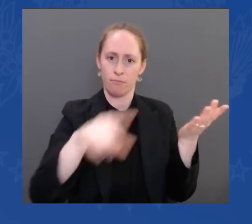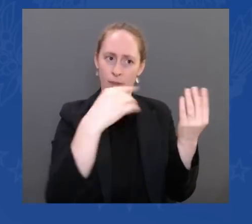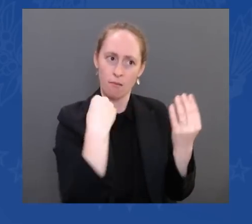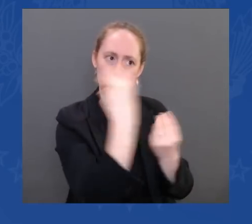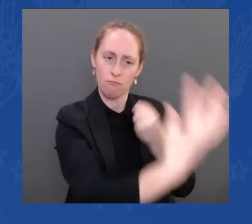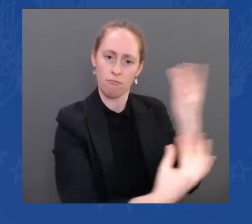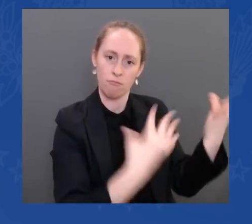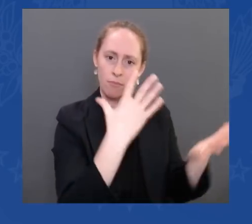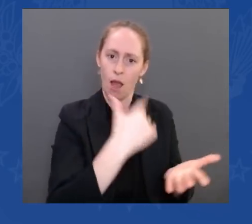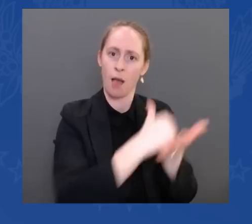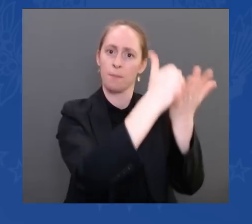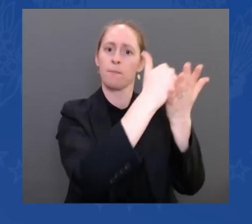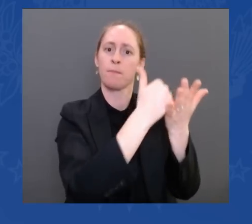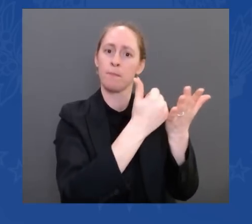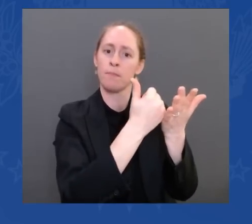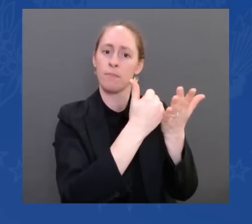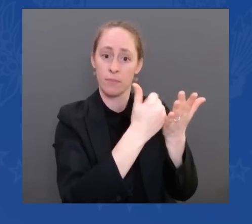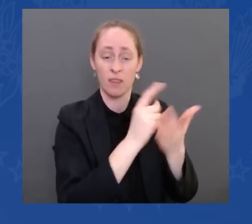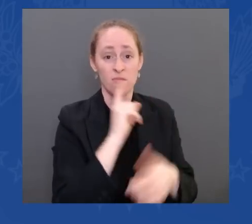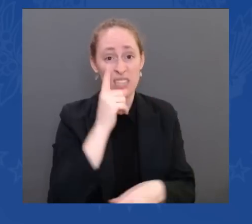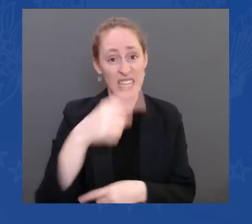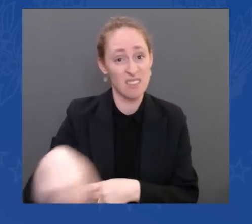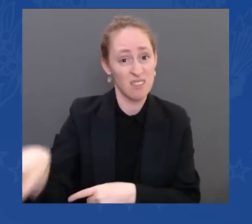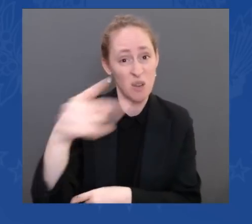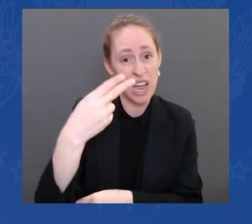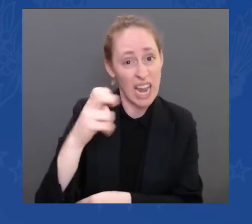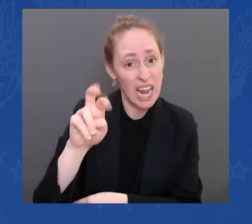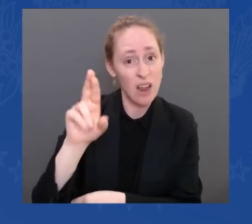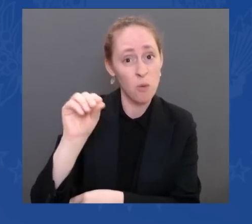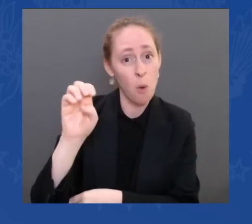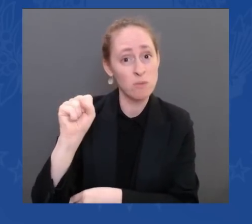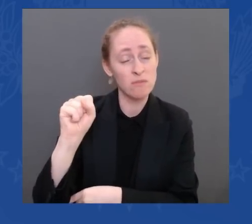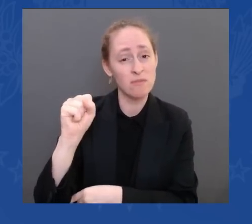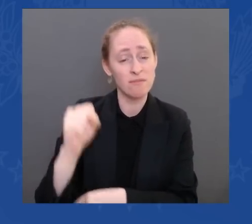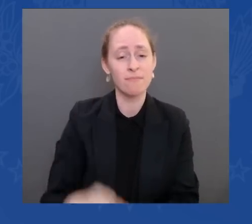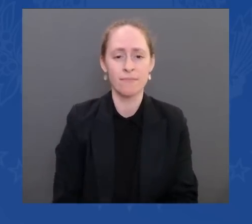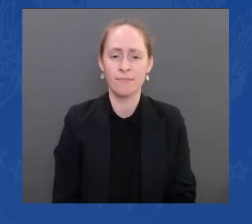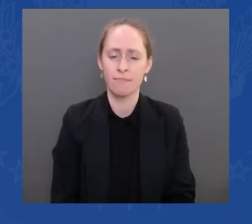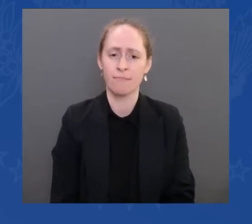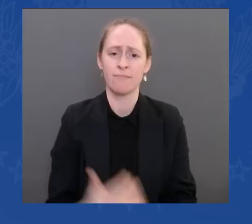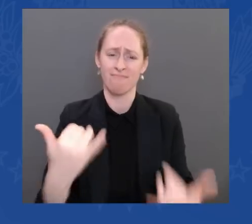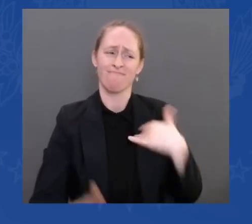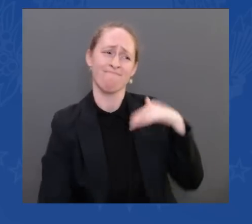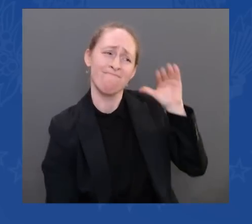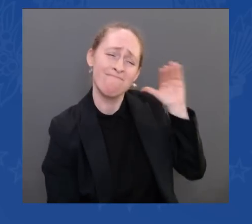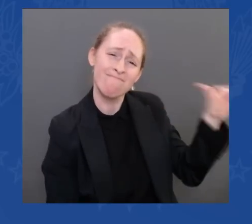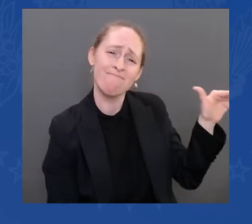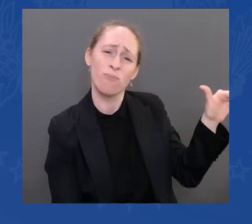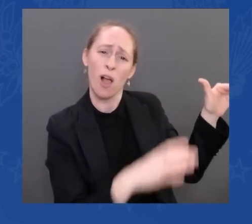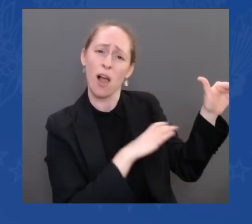to quickly pass the supplemental funding bill for over $300 billion to help the Ukrainians so they can keep --